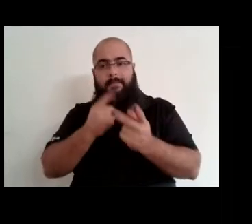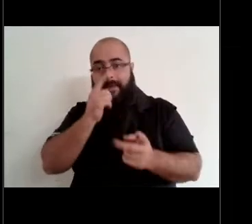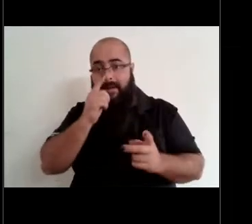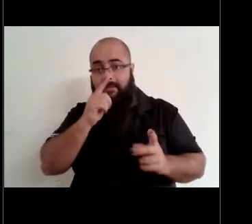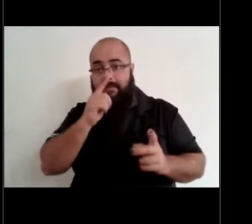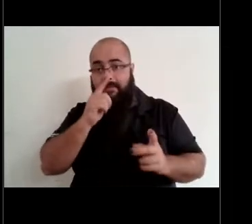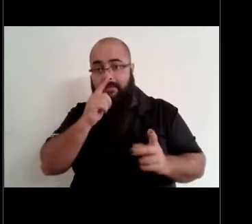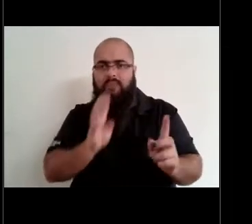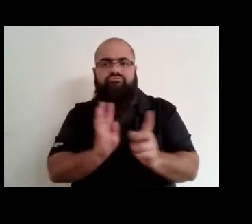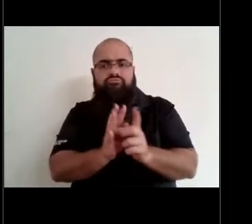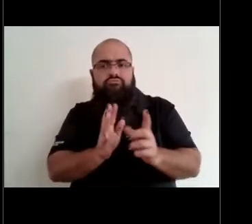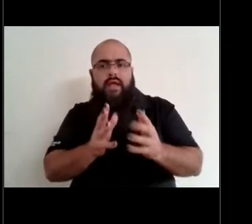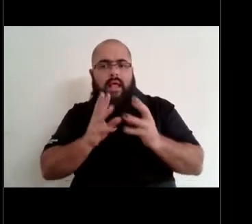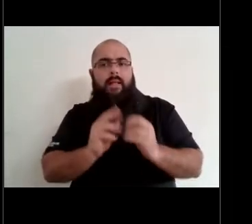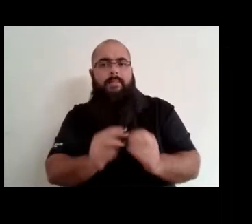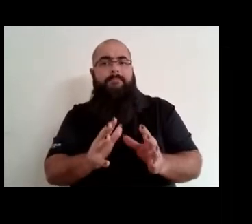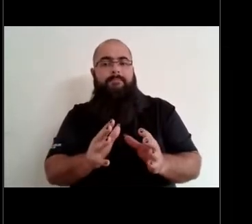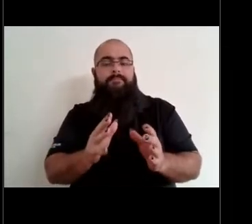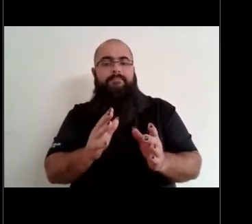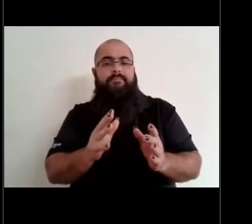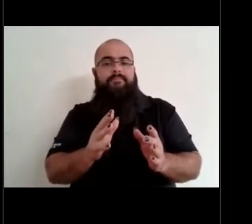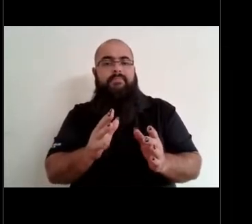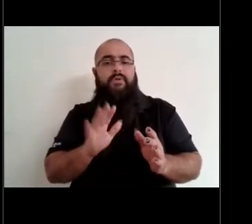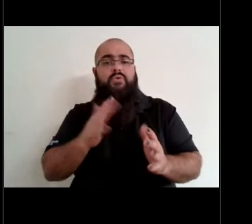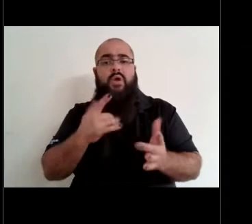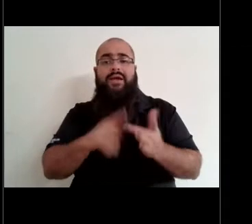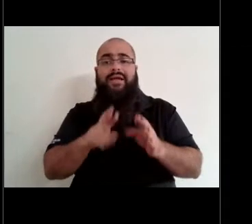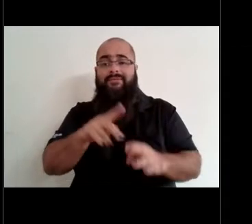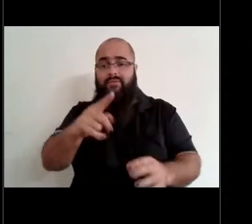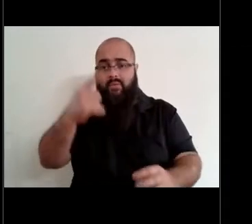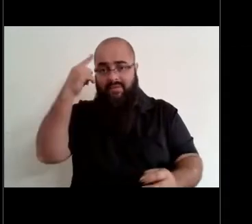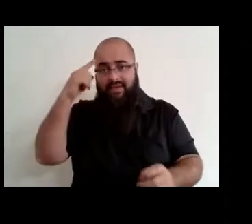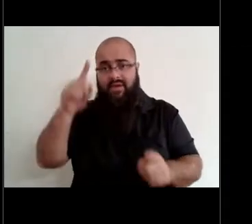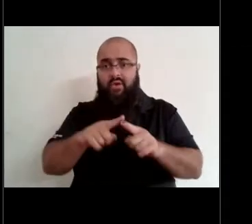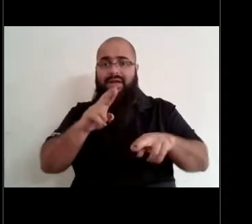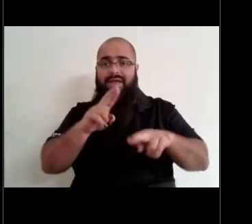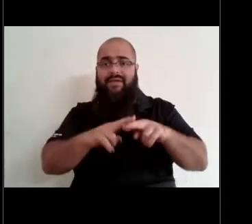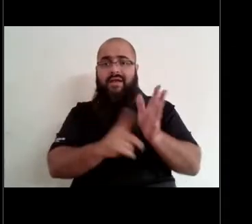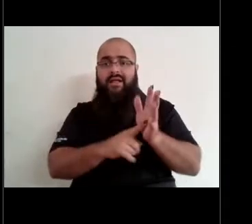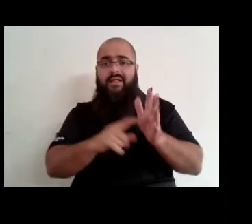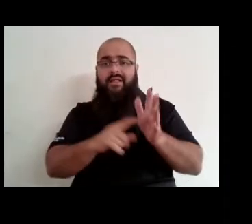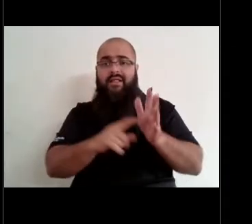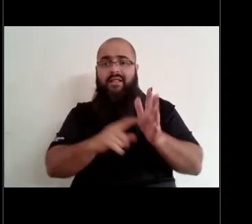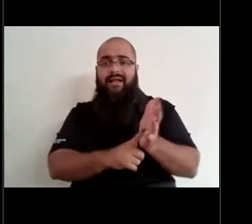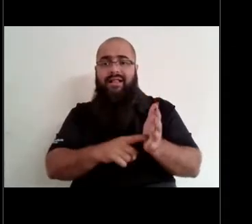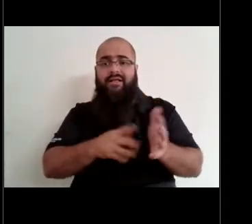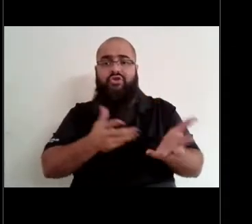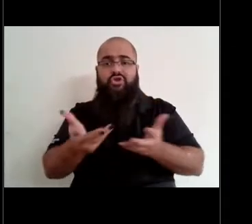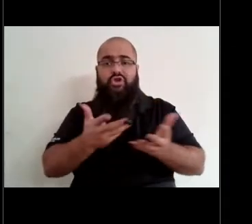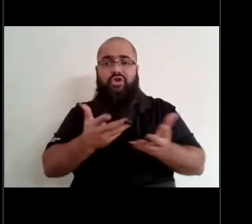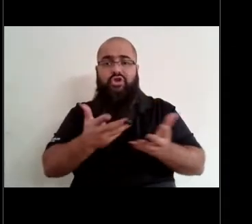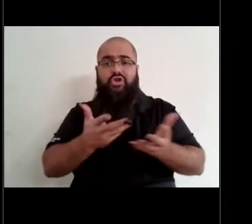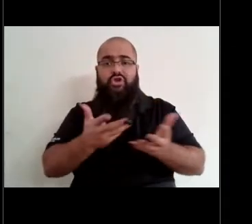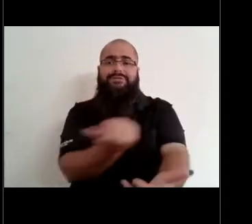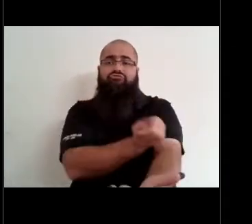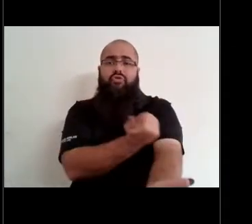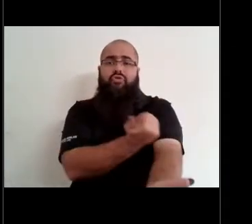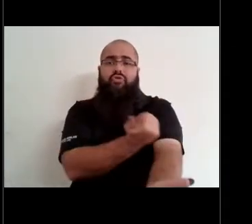We do disclose to our clients how their information is stored and used and they give to us and